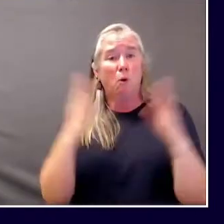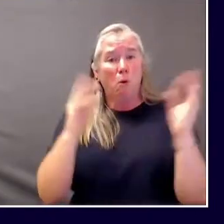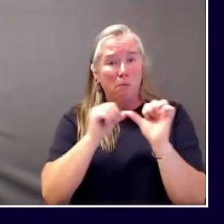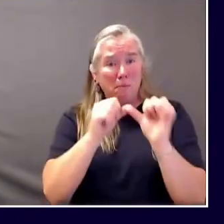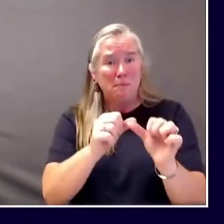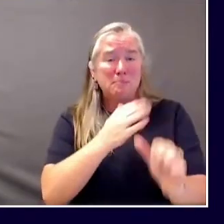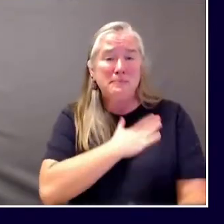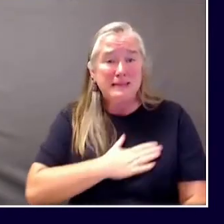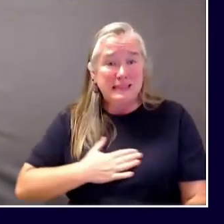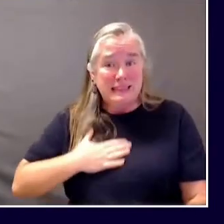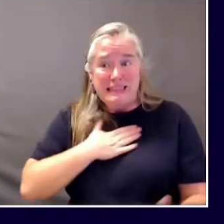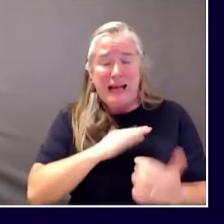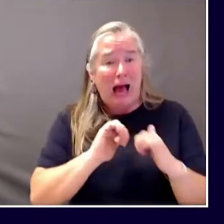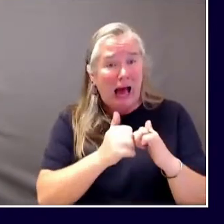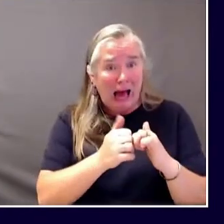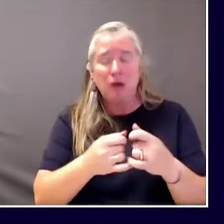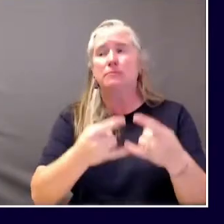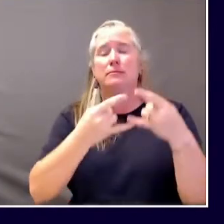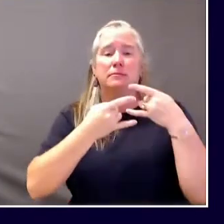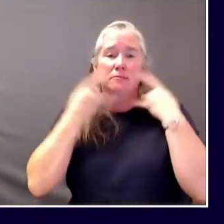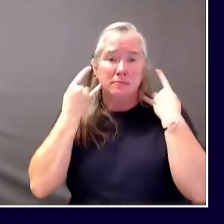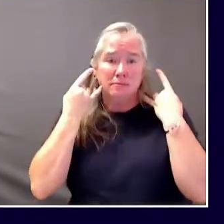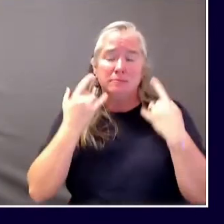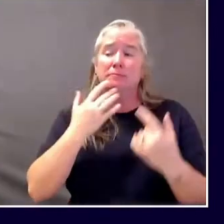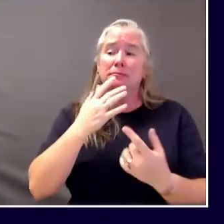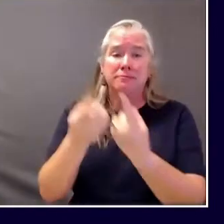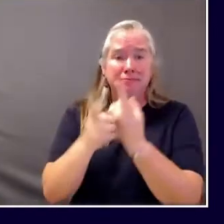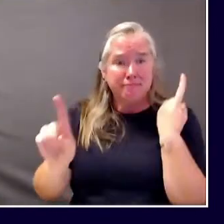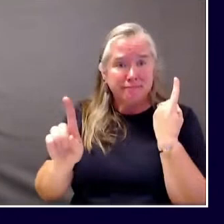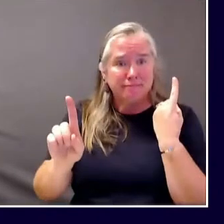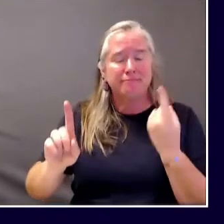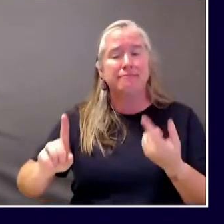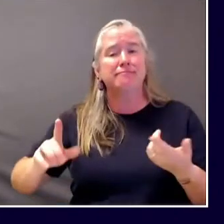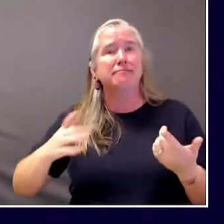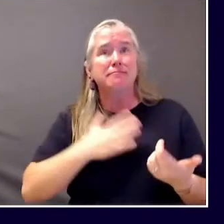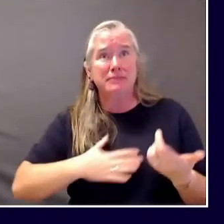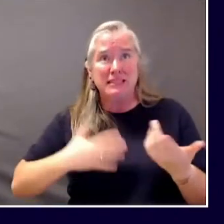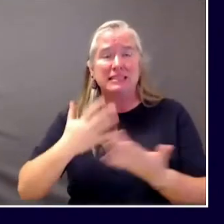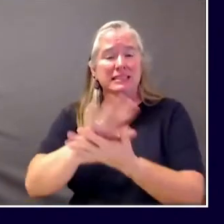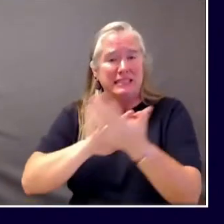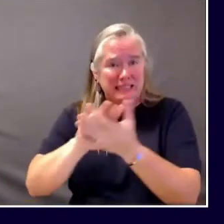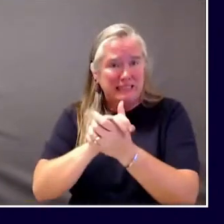person learning